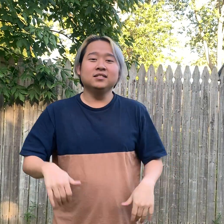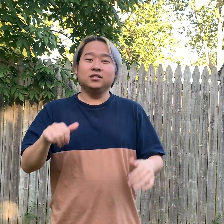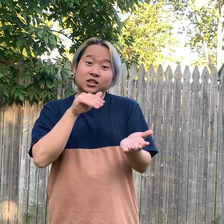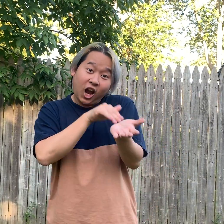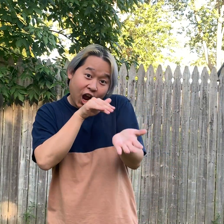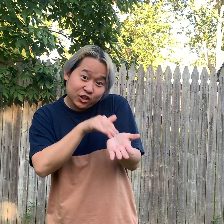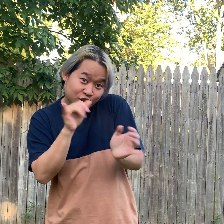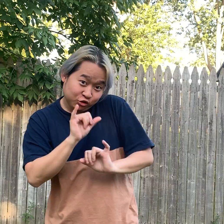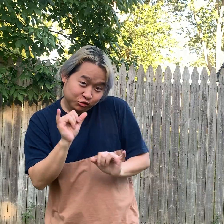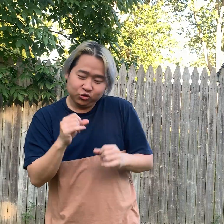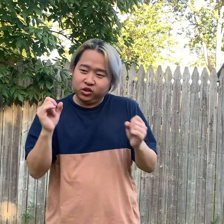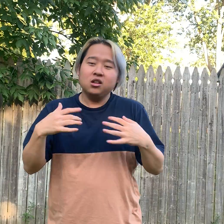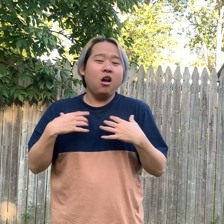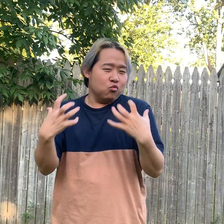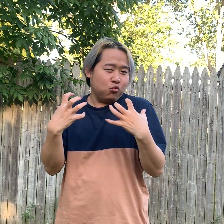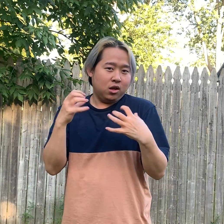engineers, chemists, biologists or even doctors.